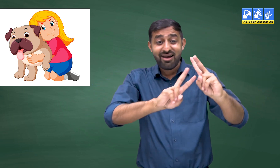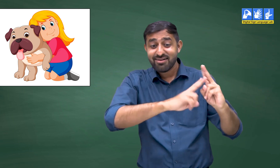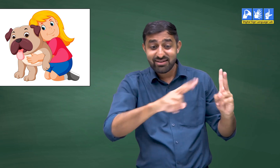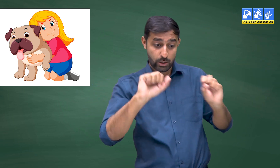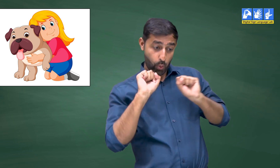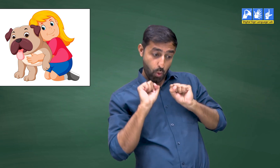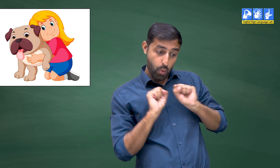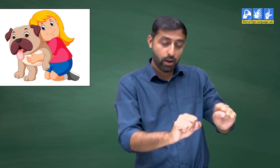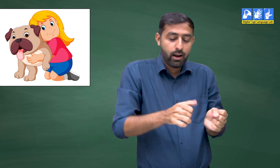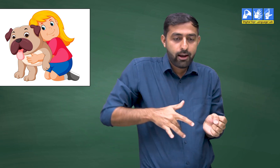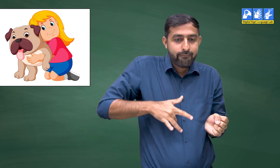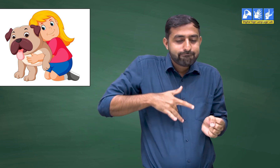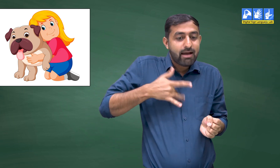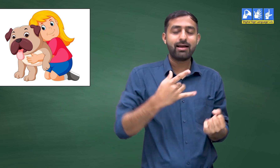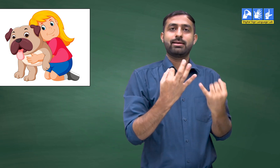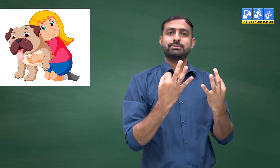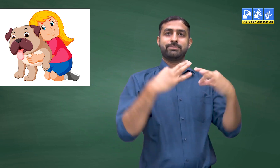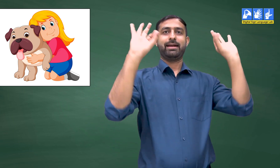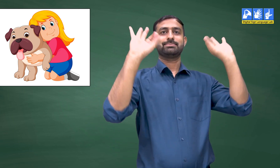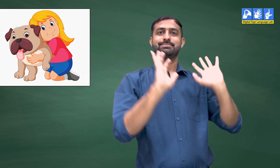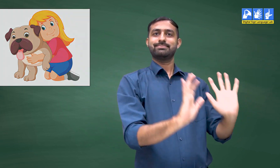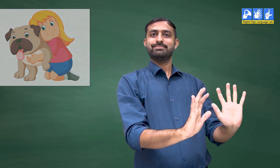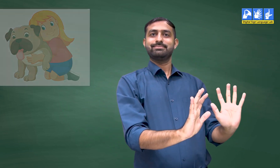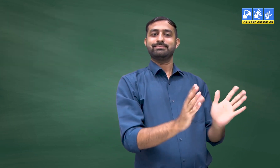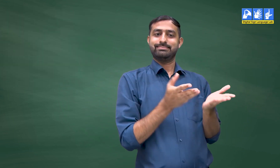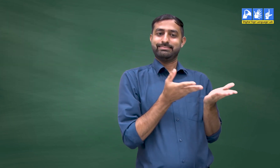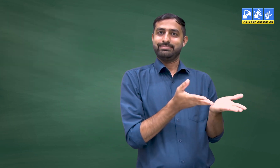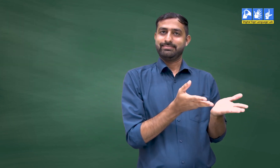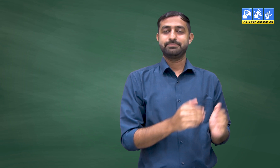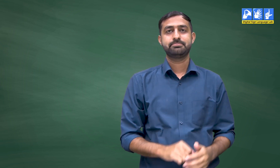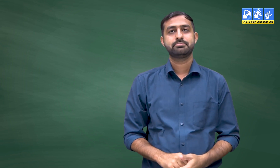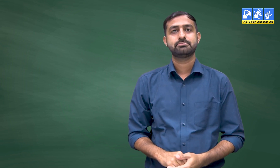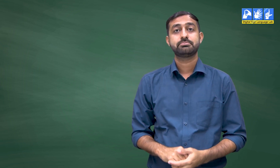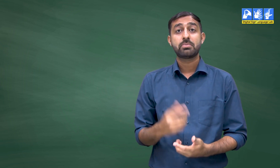Animals and pets require a sense of freedom.